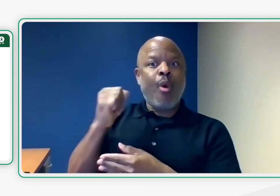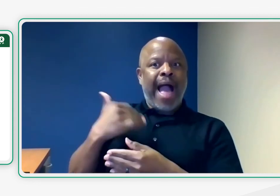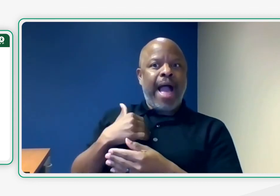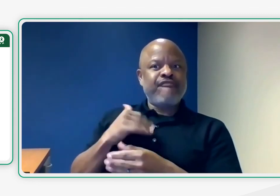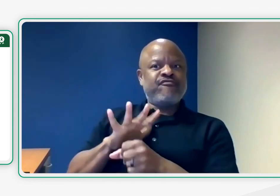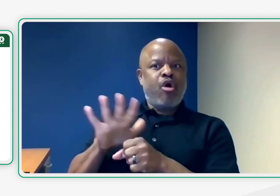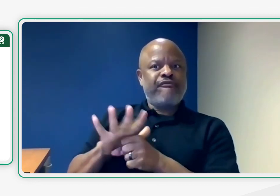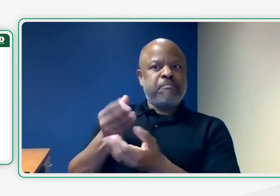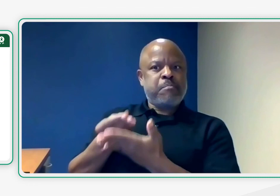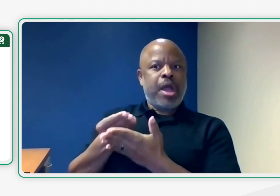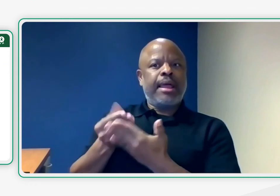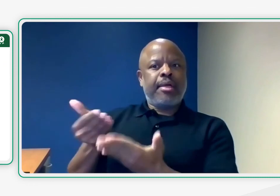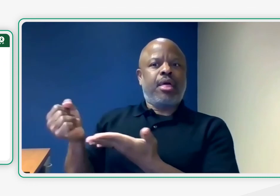But I'm just spending away on the credit card.